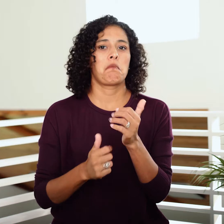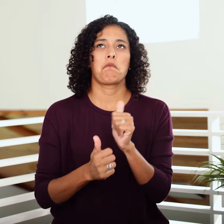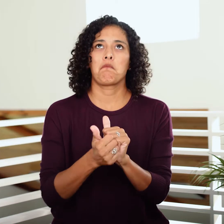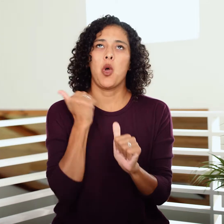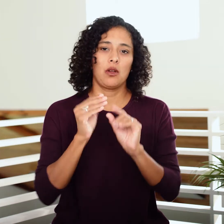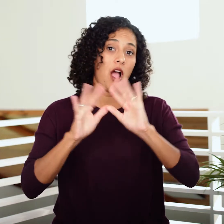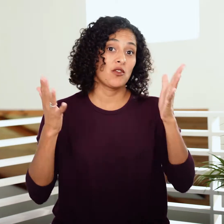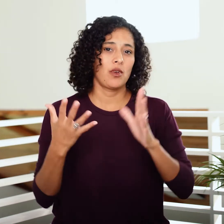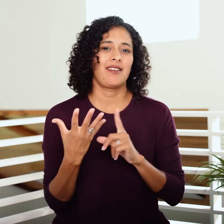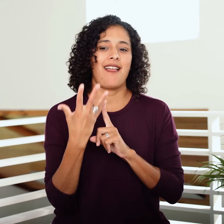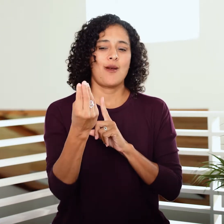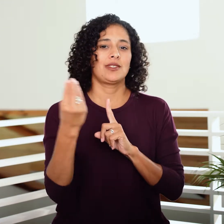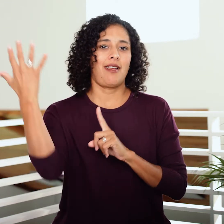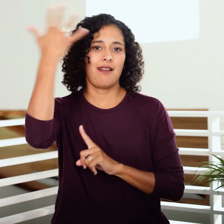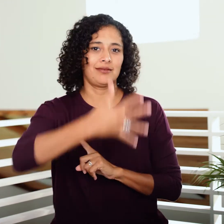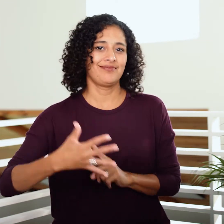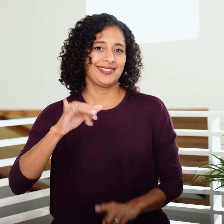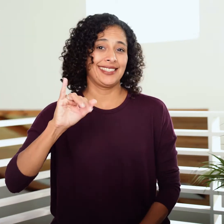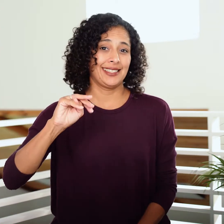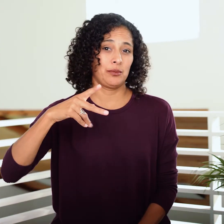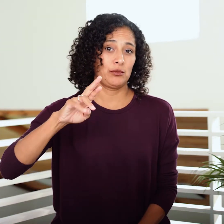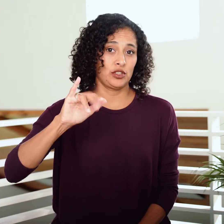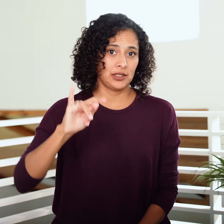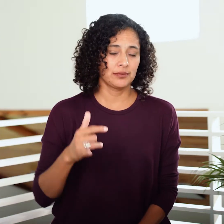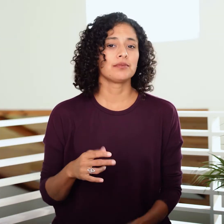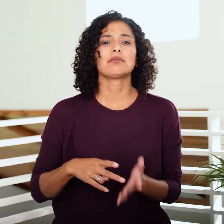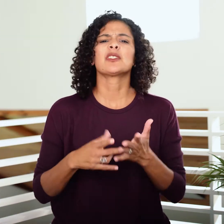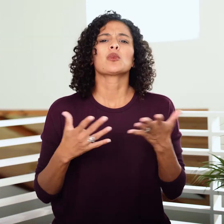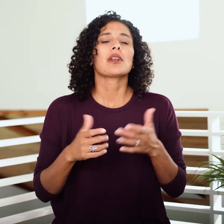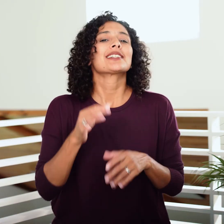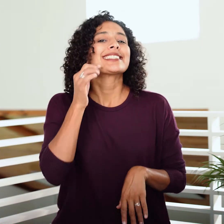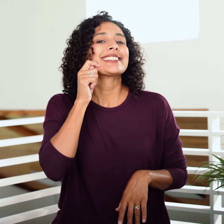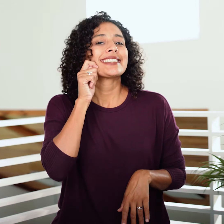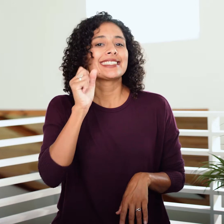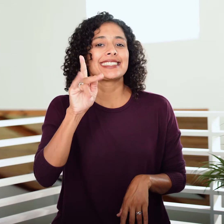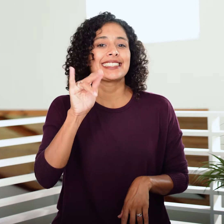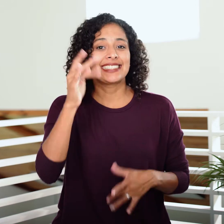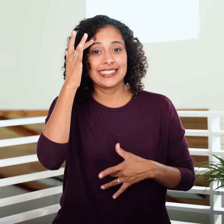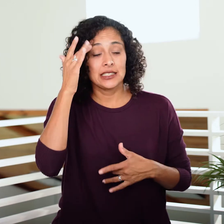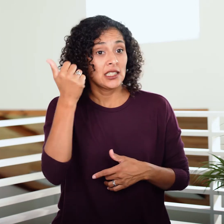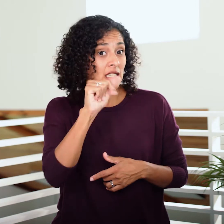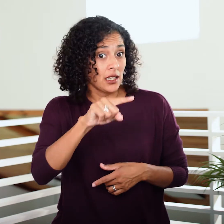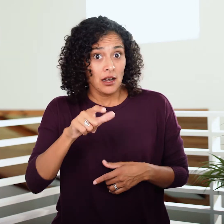the most obvious kind: external impurity. He orders them to put the people with skin diseases